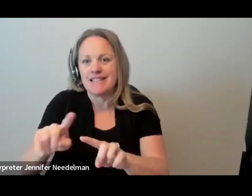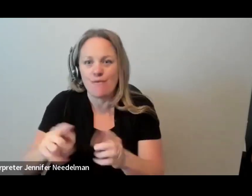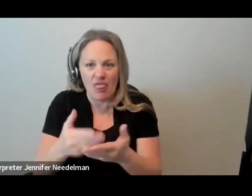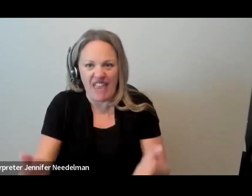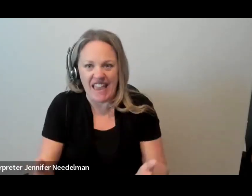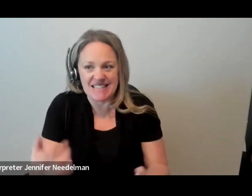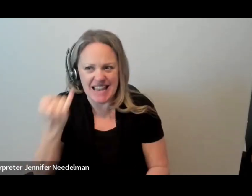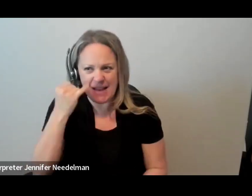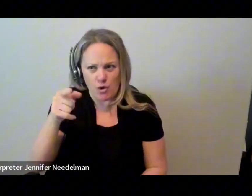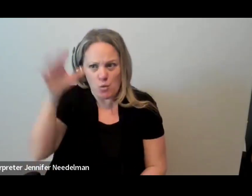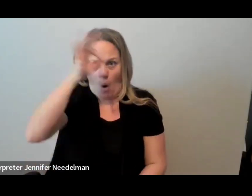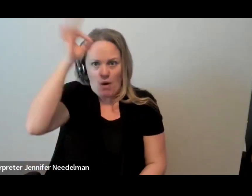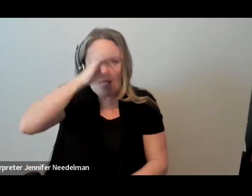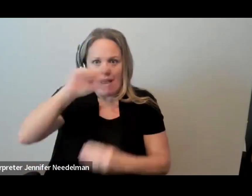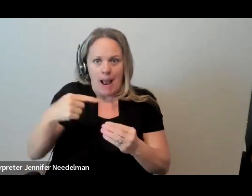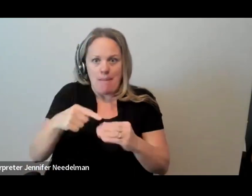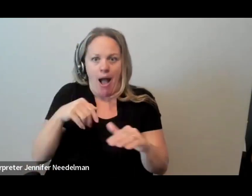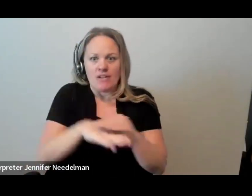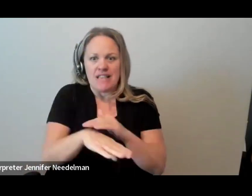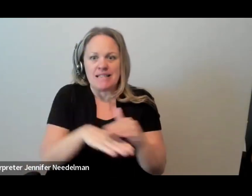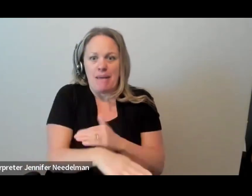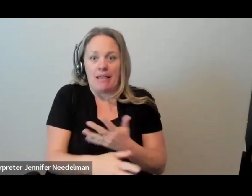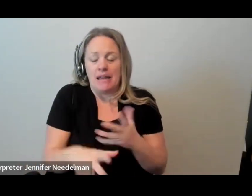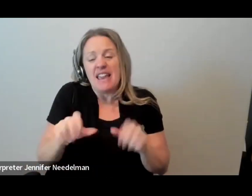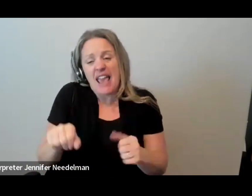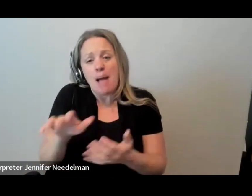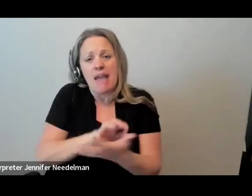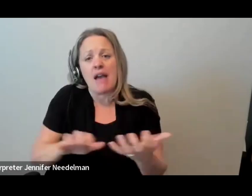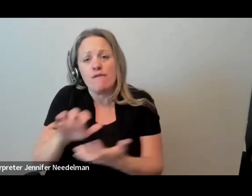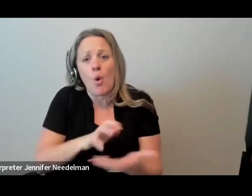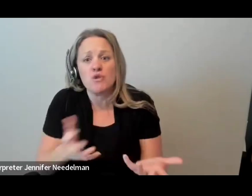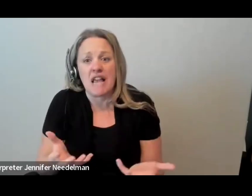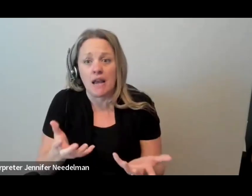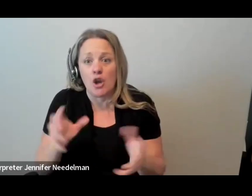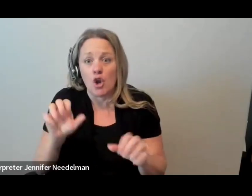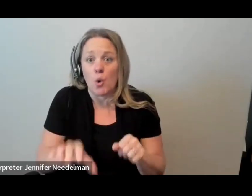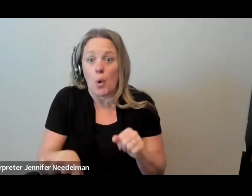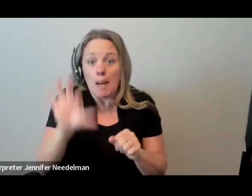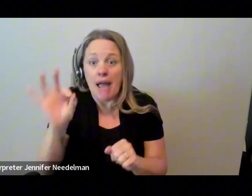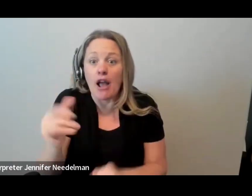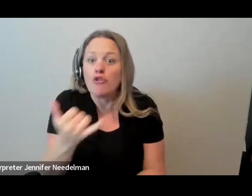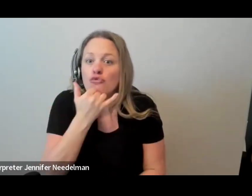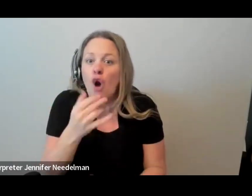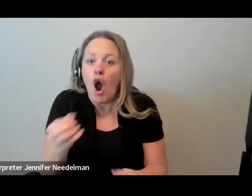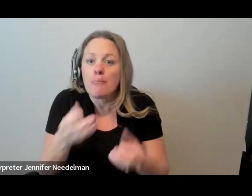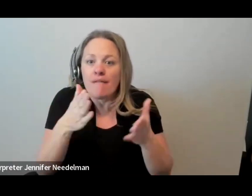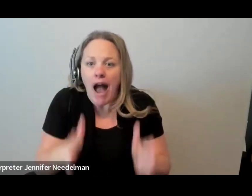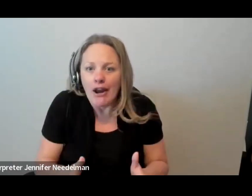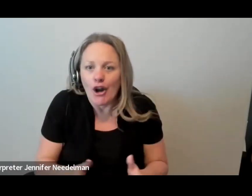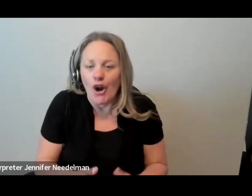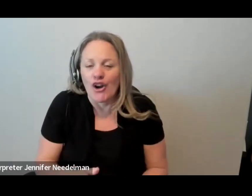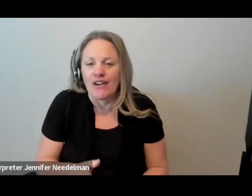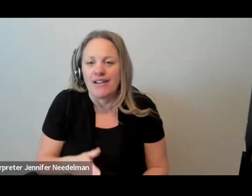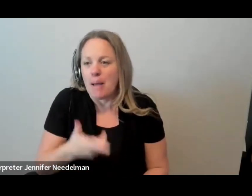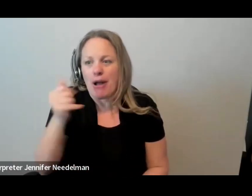it can be confusing. You may go with the wrong provider, not understand that there's automated tools, there's manual testing,